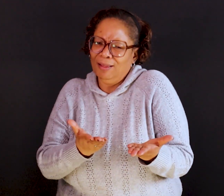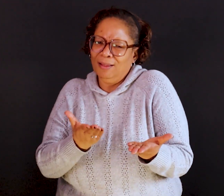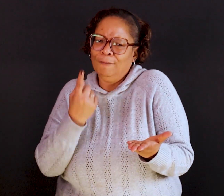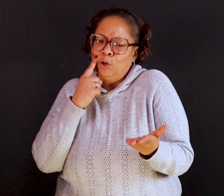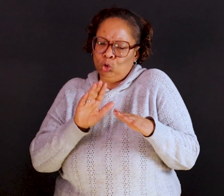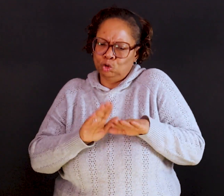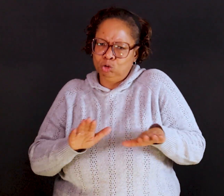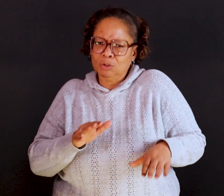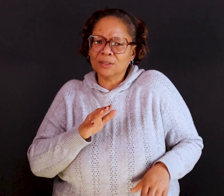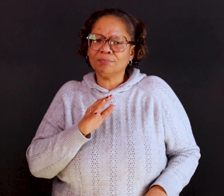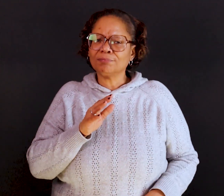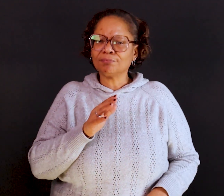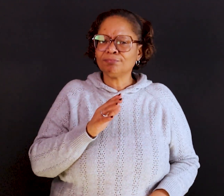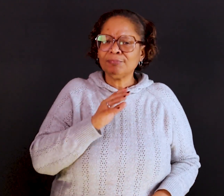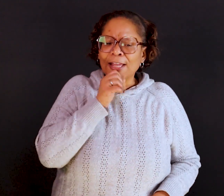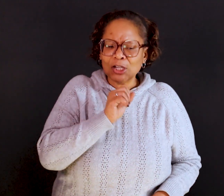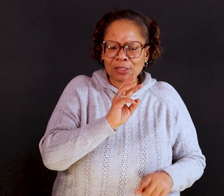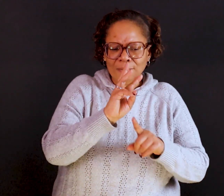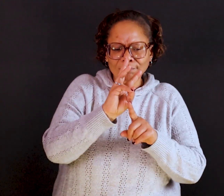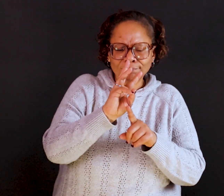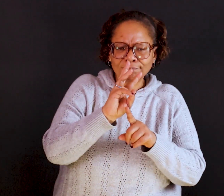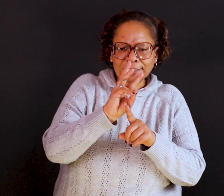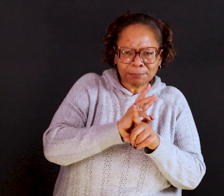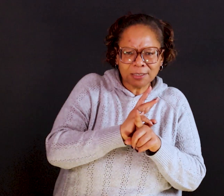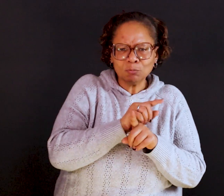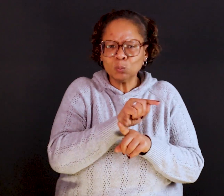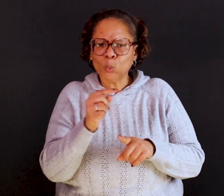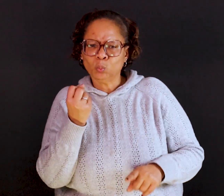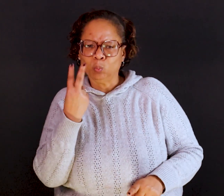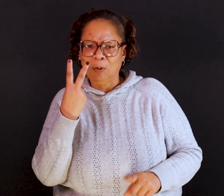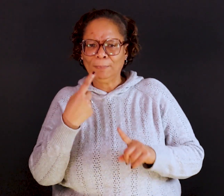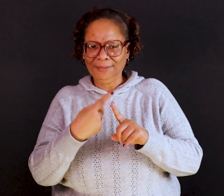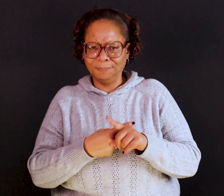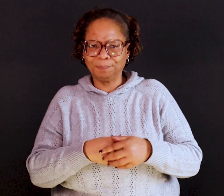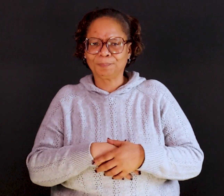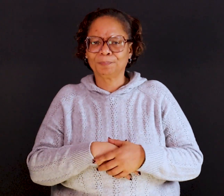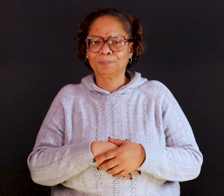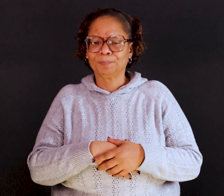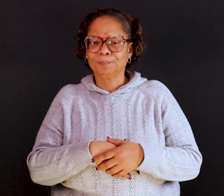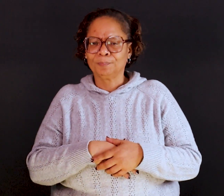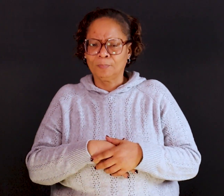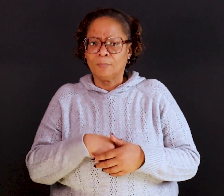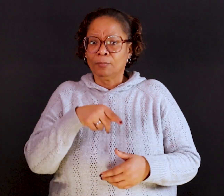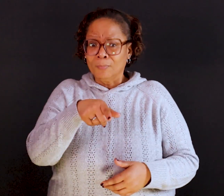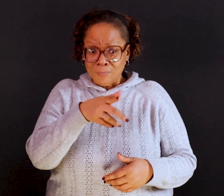is recommended for children 6 to 12 months of age.